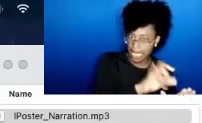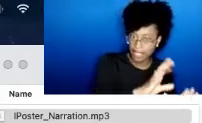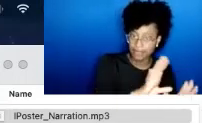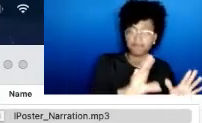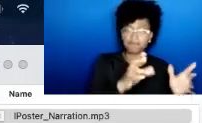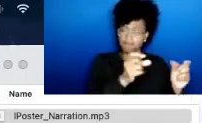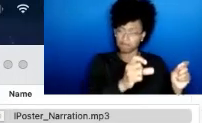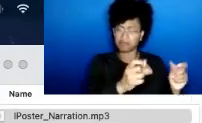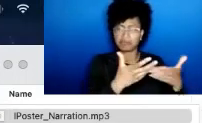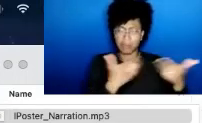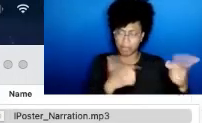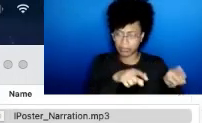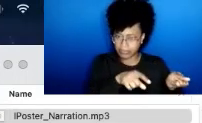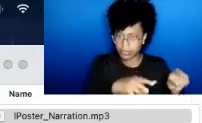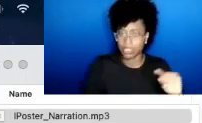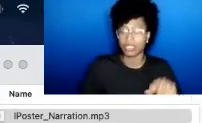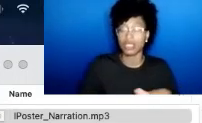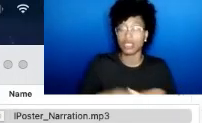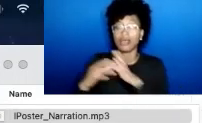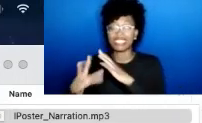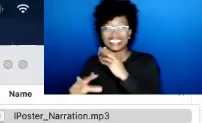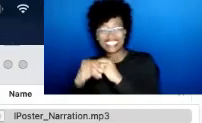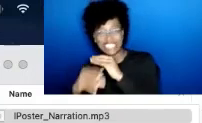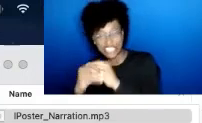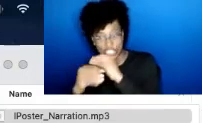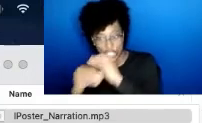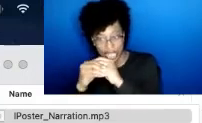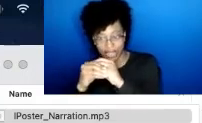you might want to add once your presentation is over.